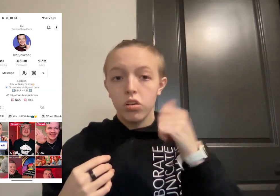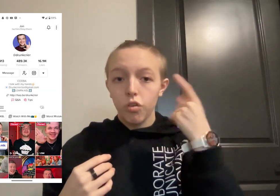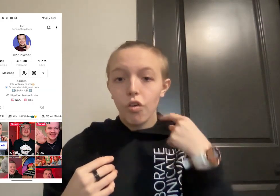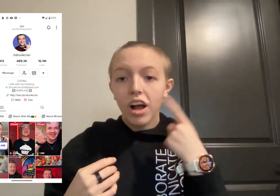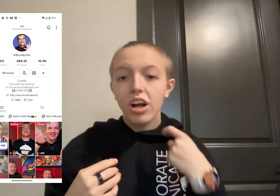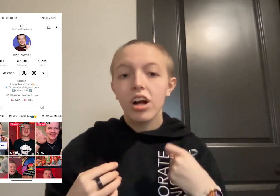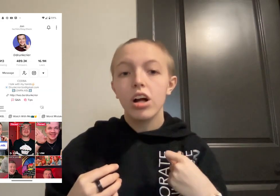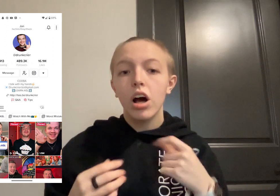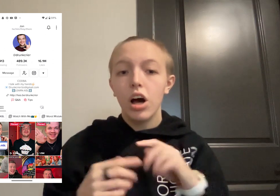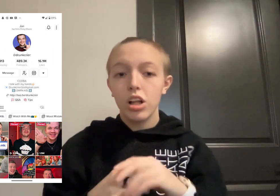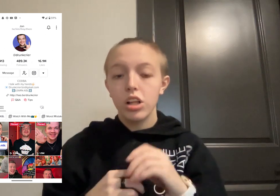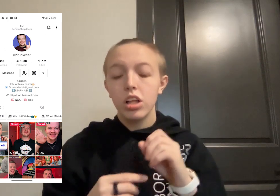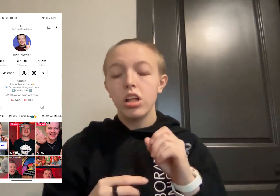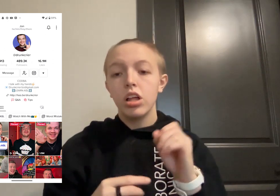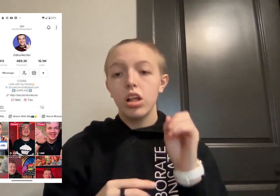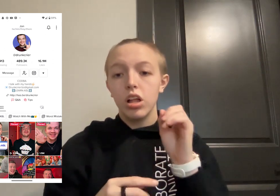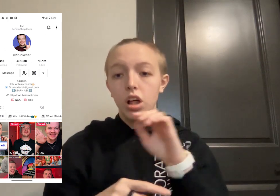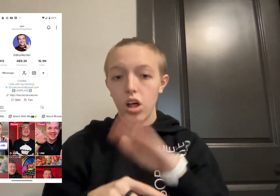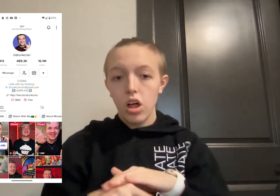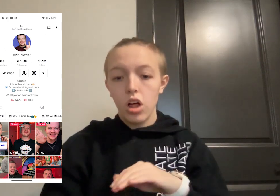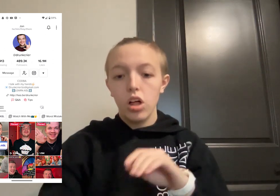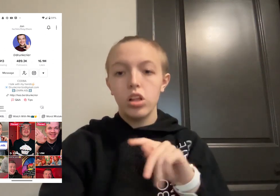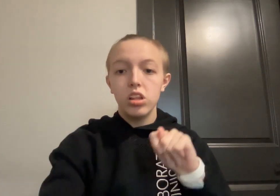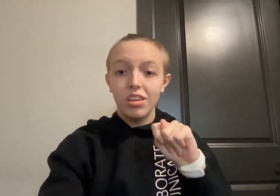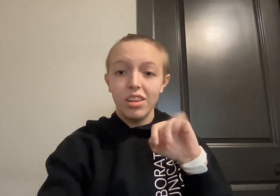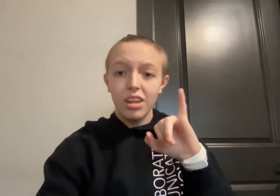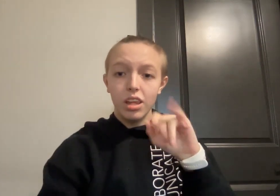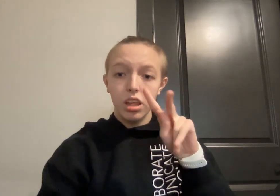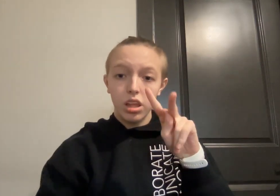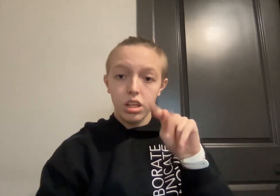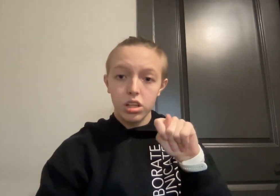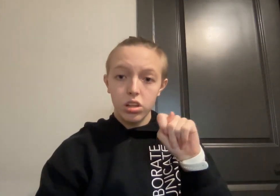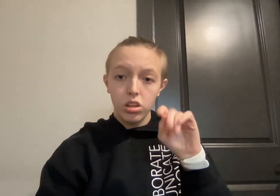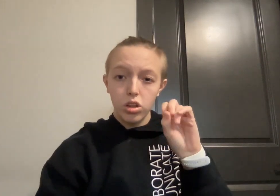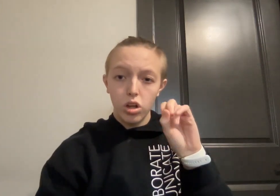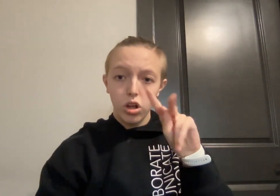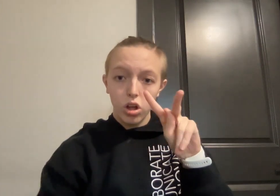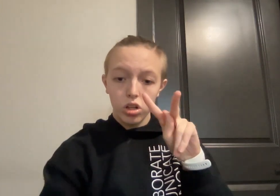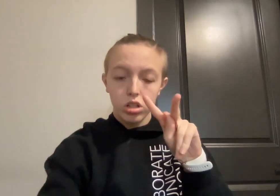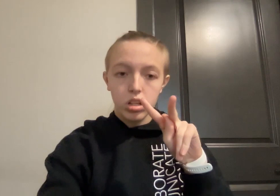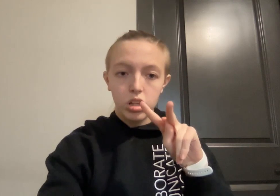on TikTok